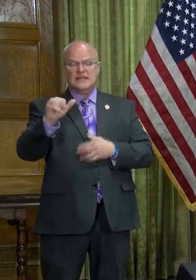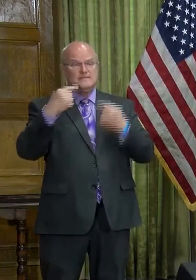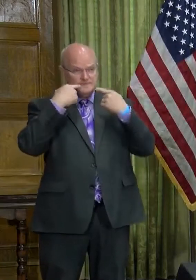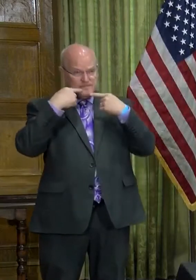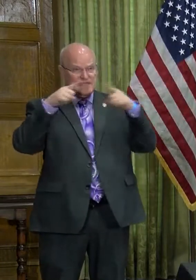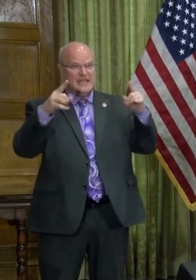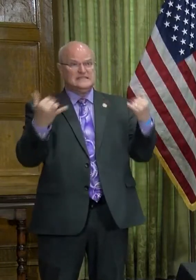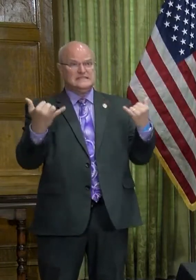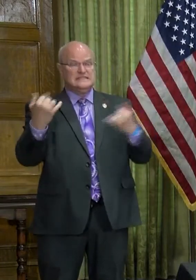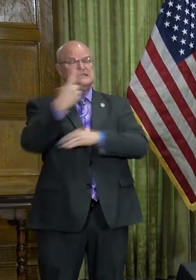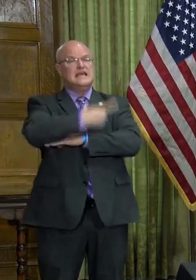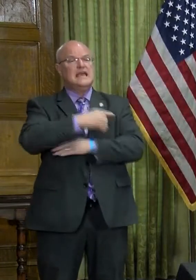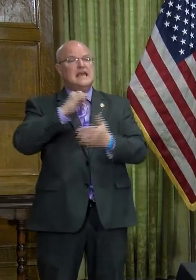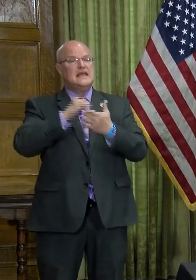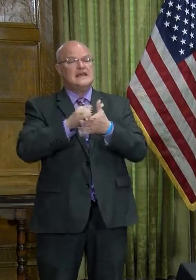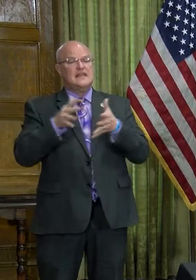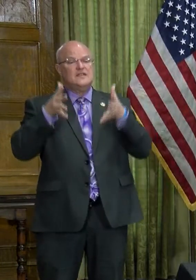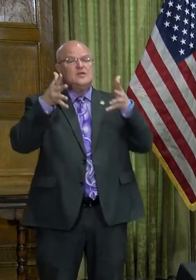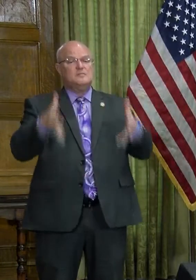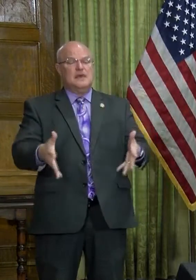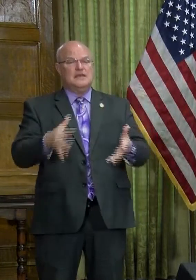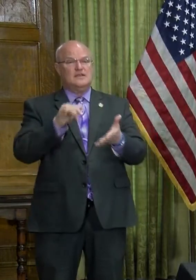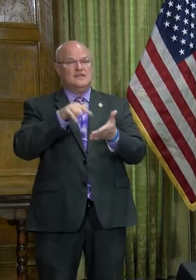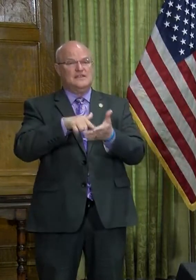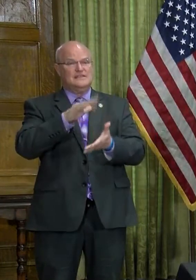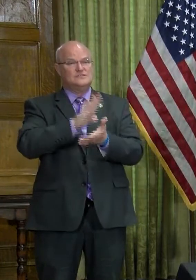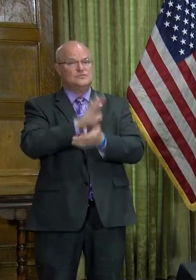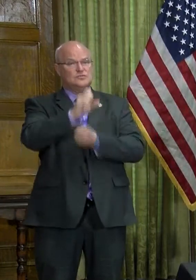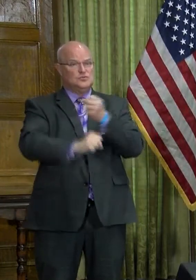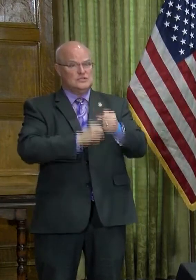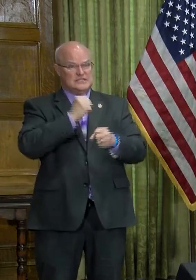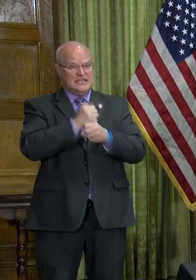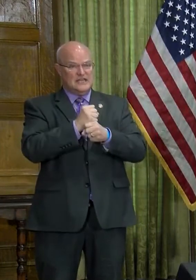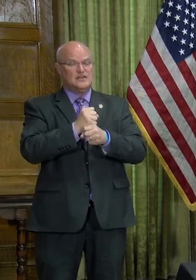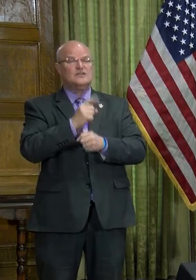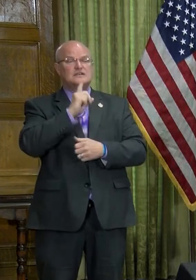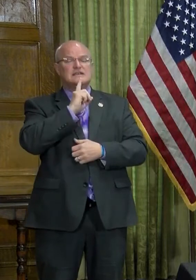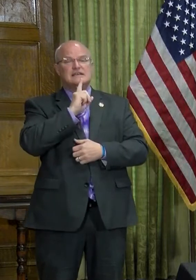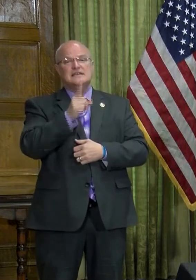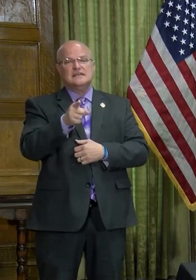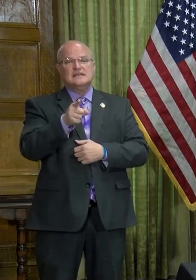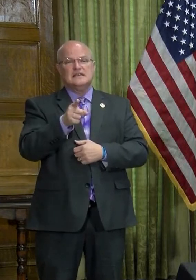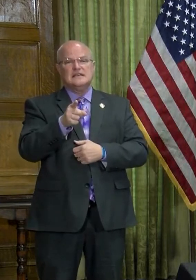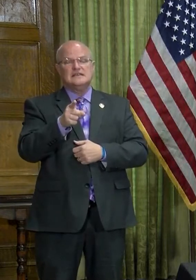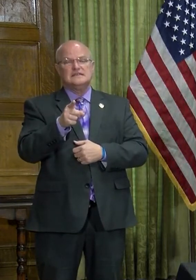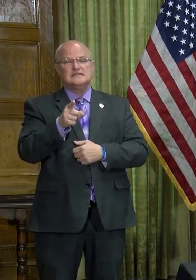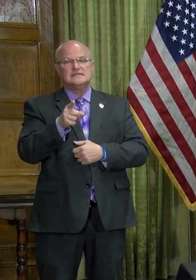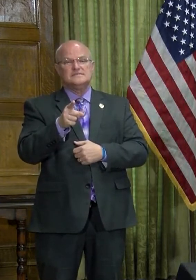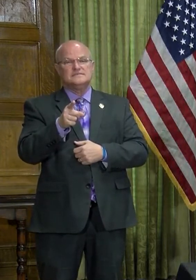" im annoncing today that the reaminder of this school year is going to be closed. were not going to allow in school instruction. but we will